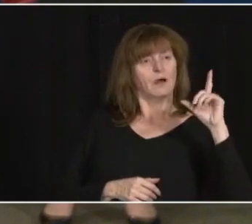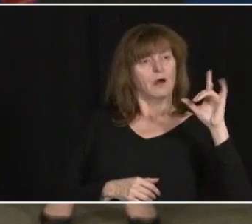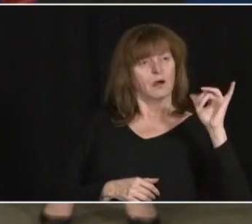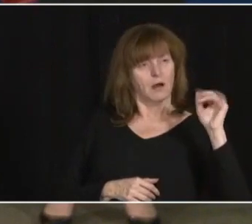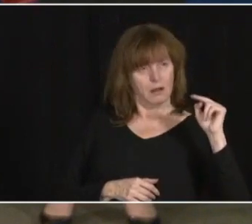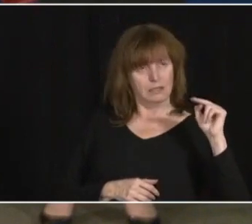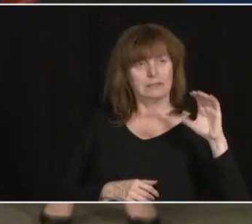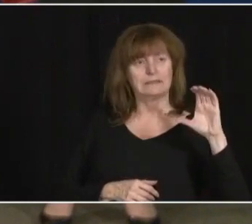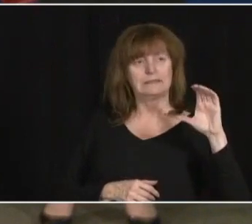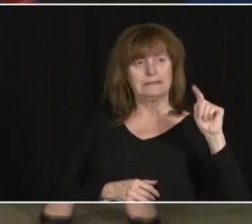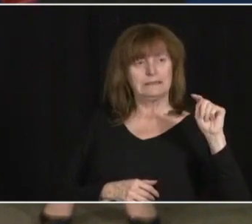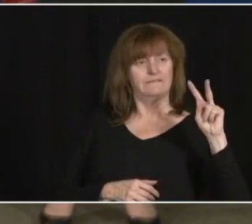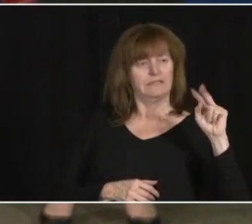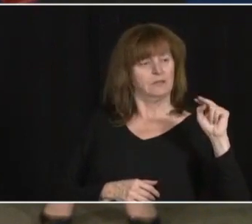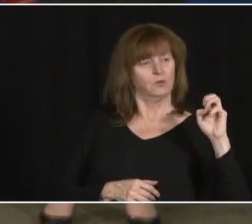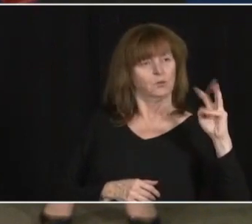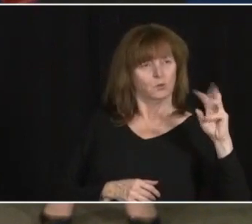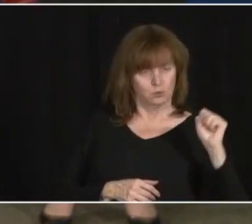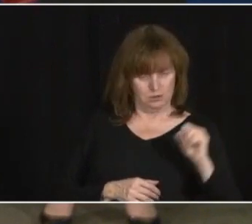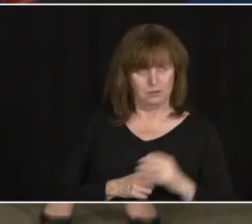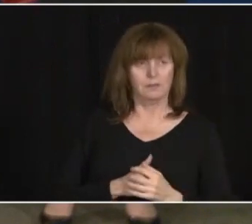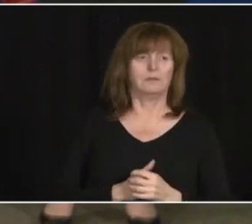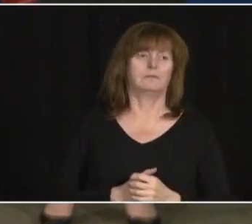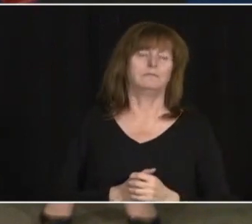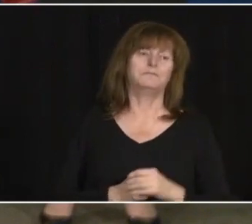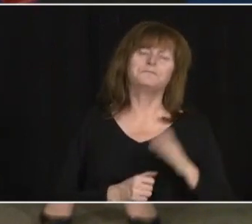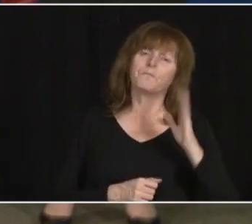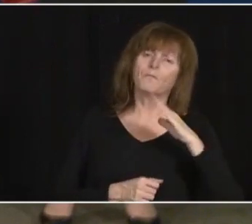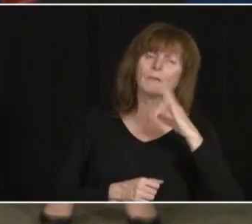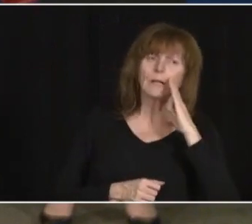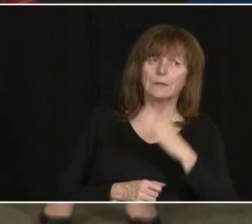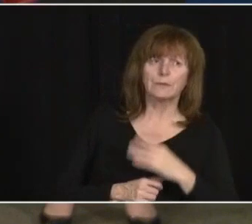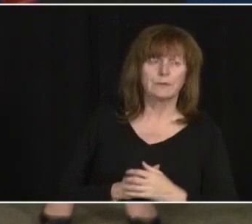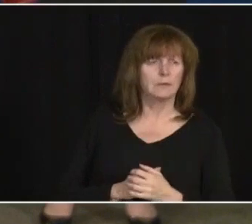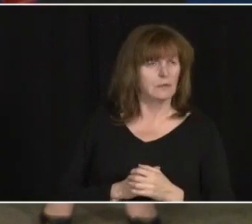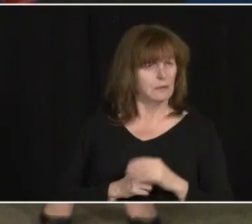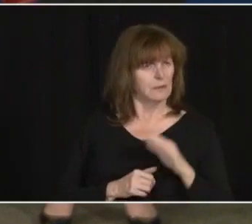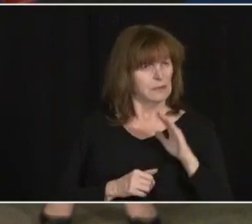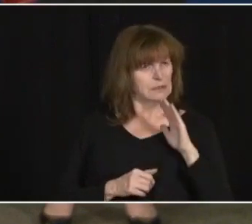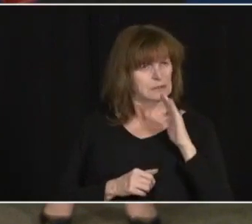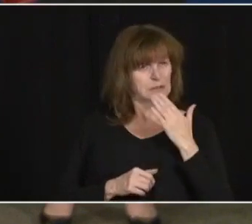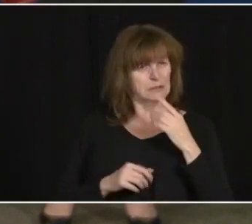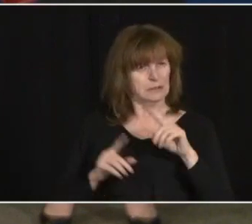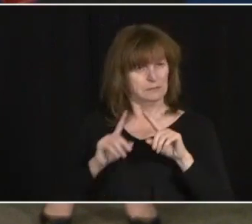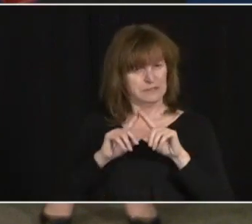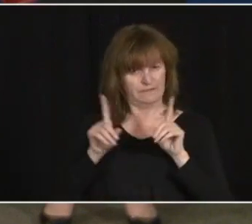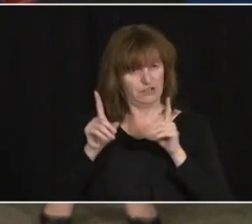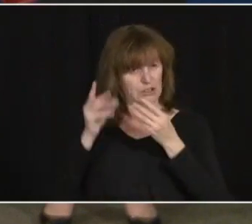There seems to be a bit of discrepancy with the data presented today with the modeling experts and what we